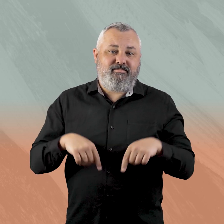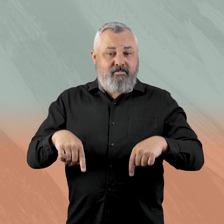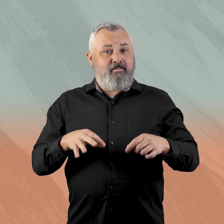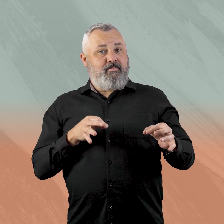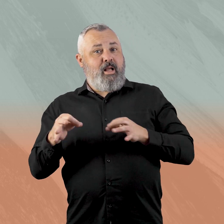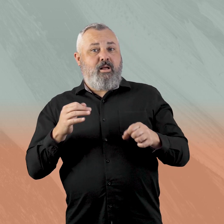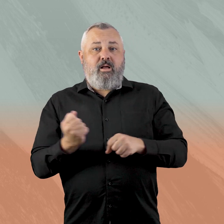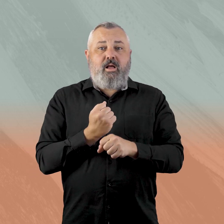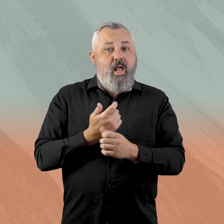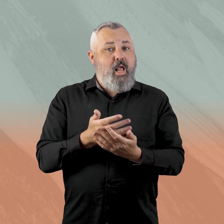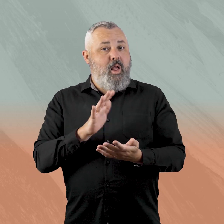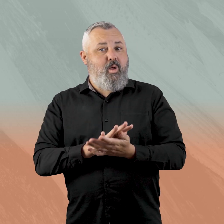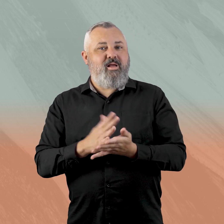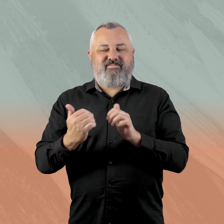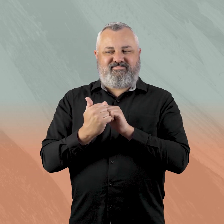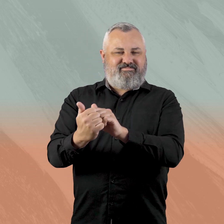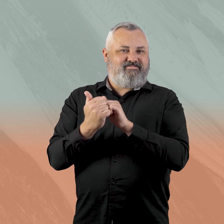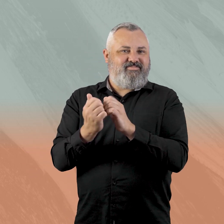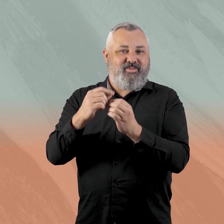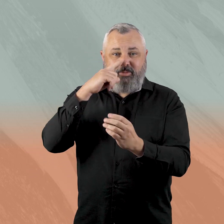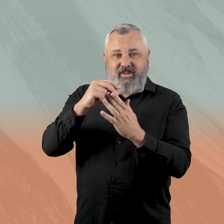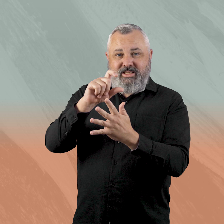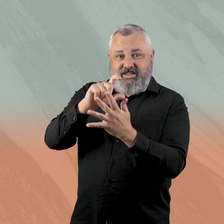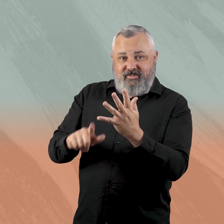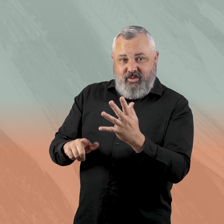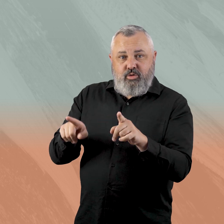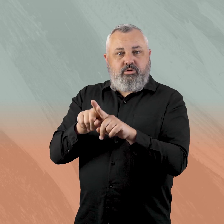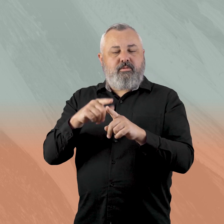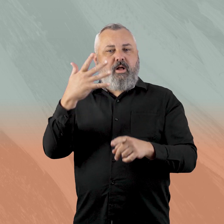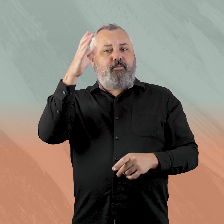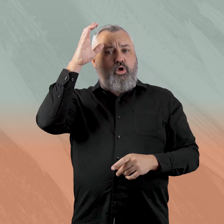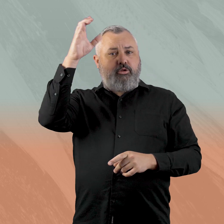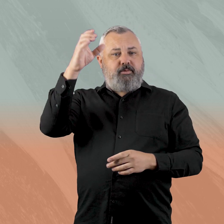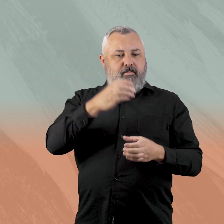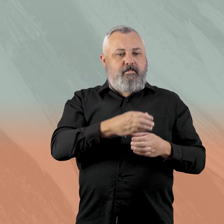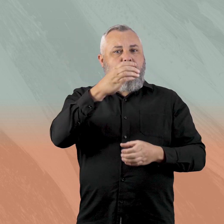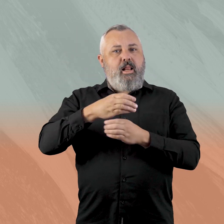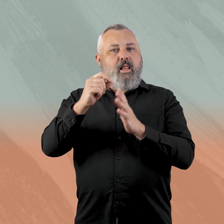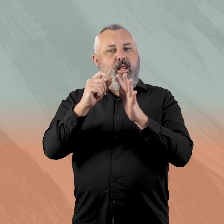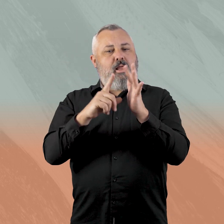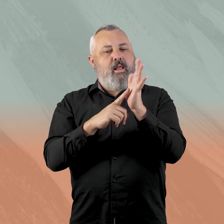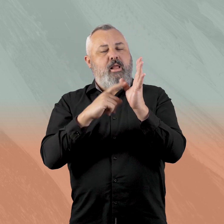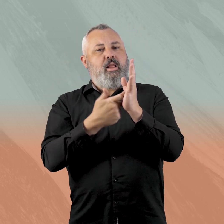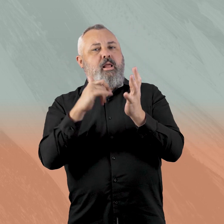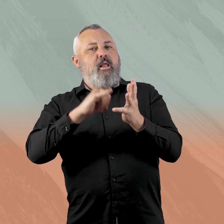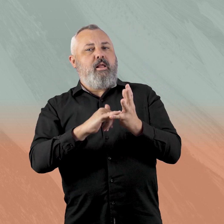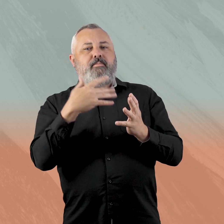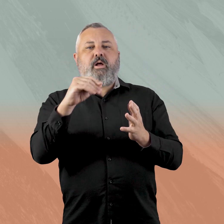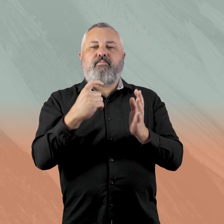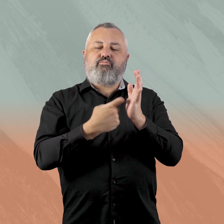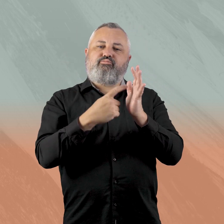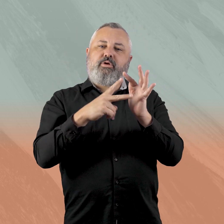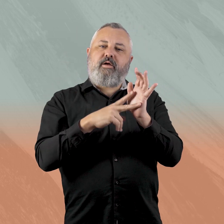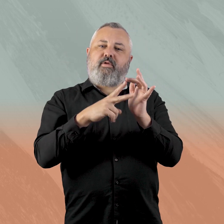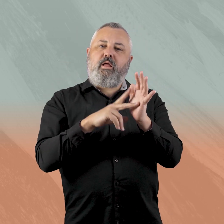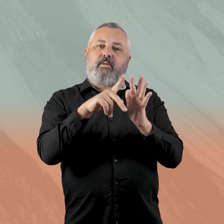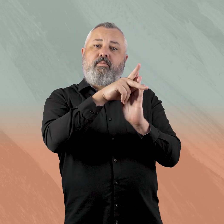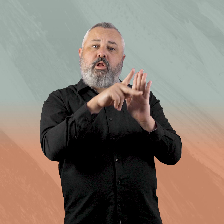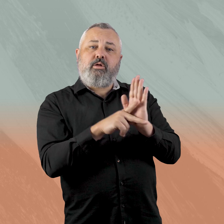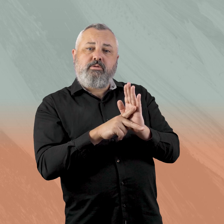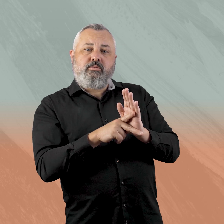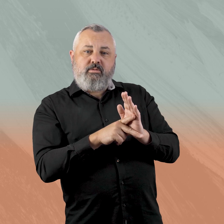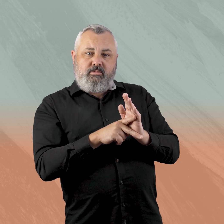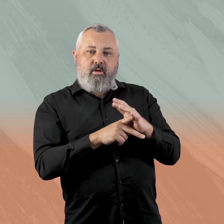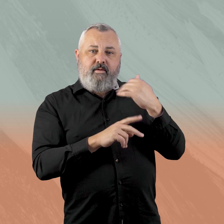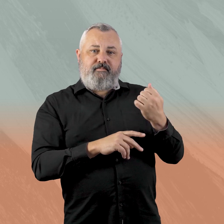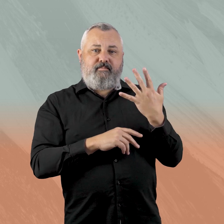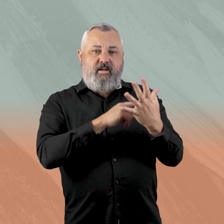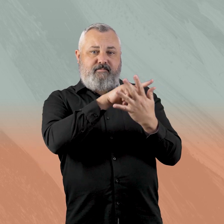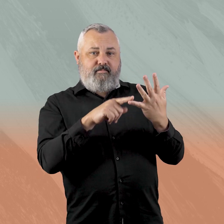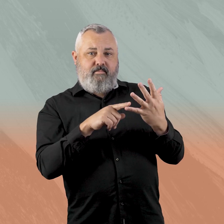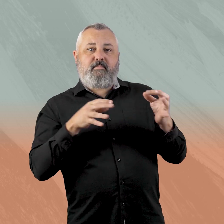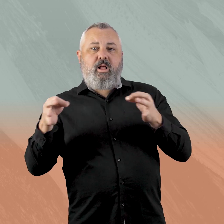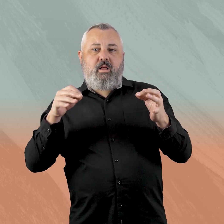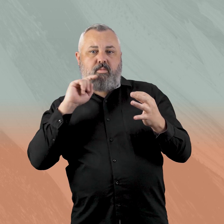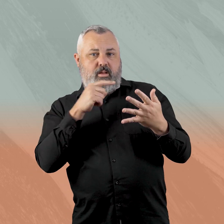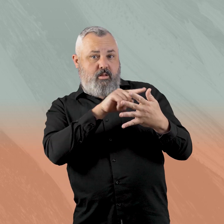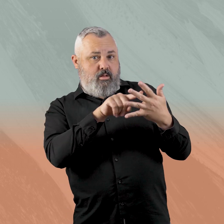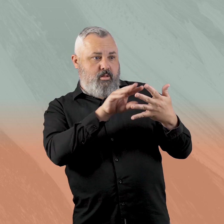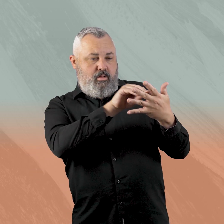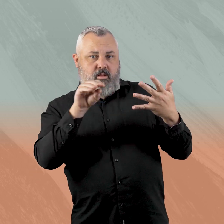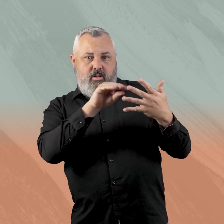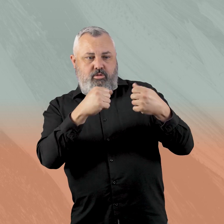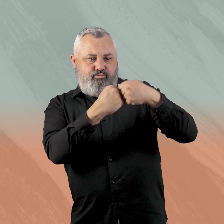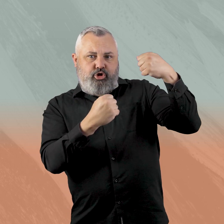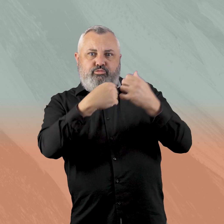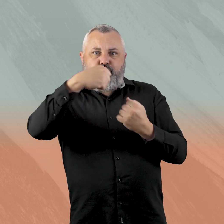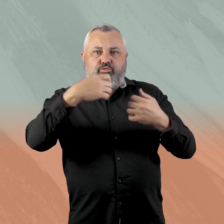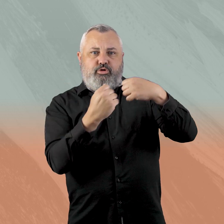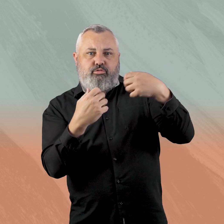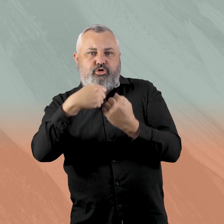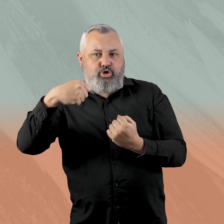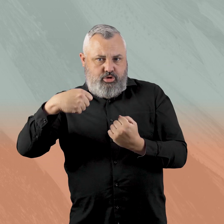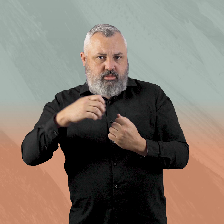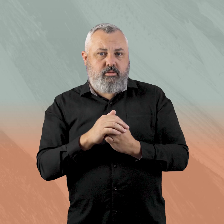The Plan has been developed in consultation with people with disability, and builds on the five pillars of Revive.